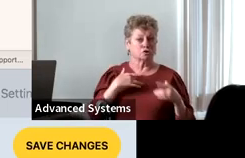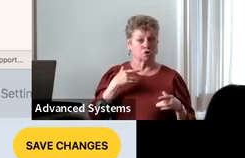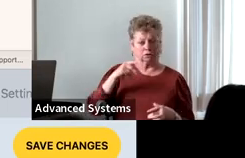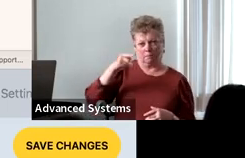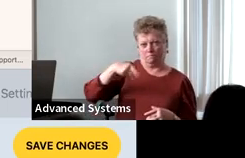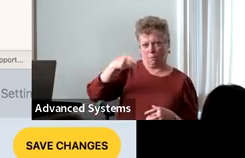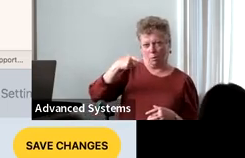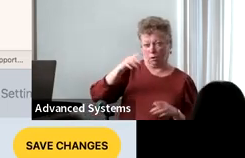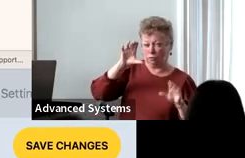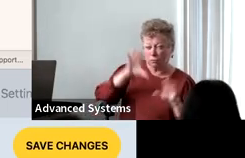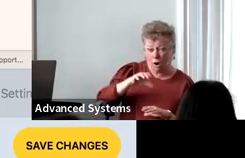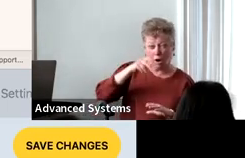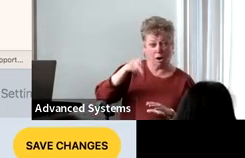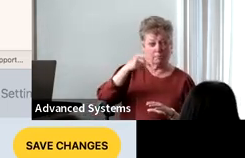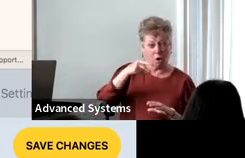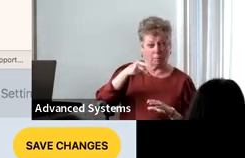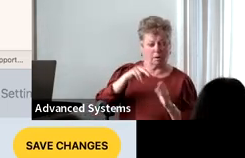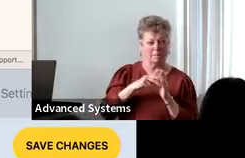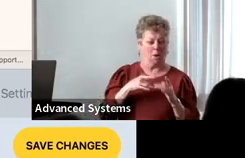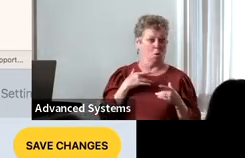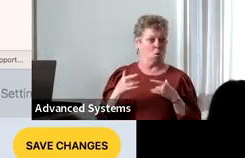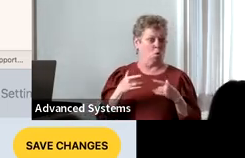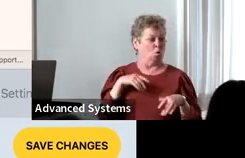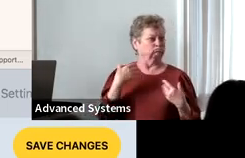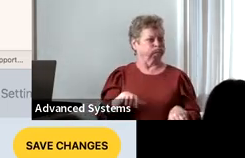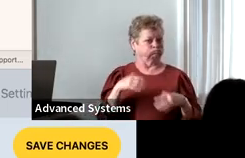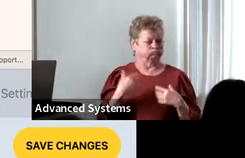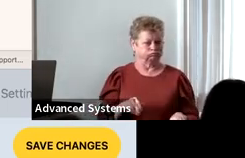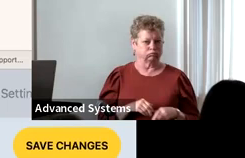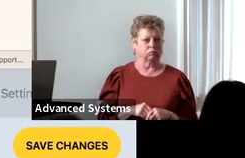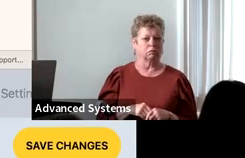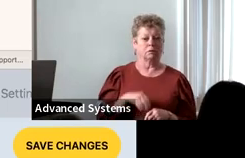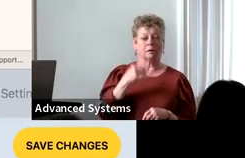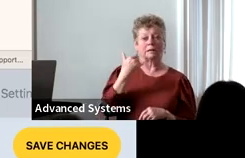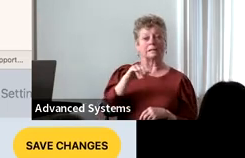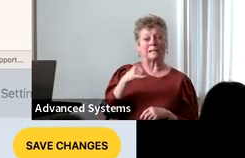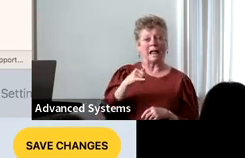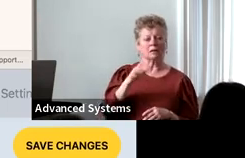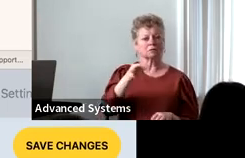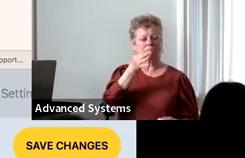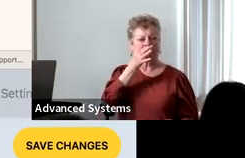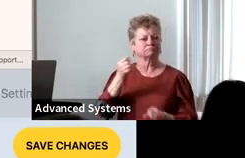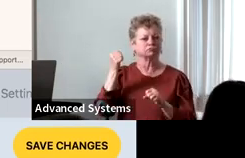The darker purple, the bigger the concern. And yellow are strengths and assets.